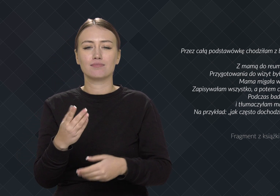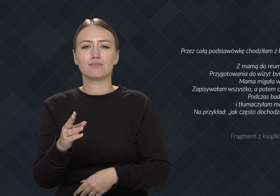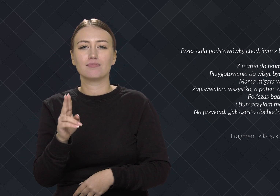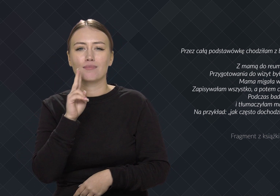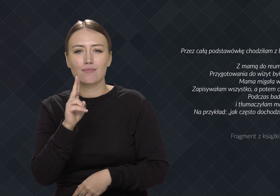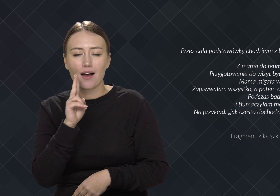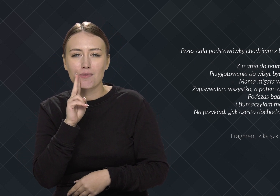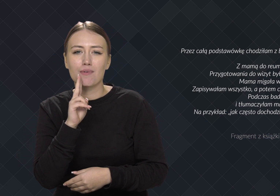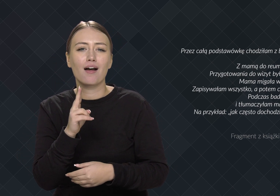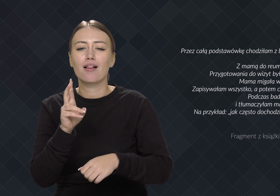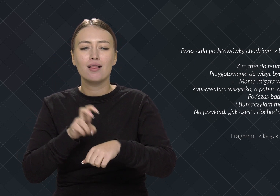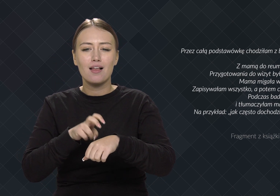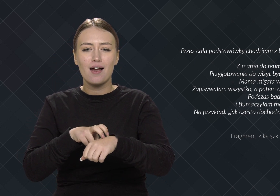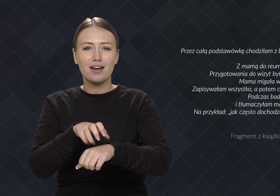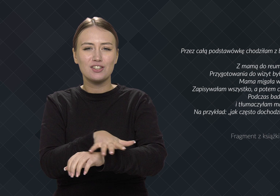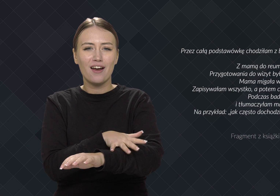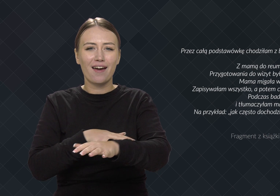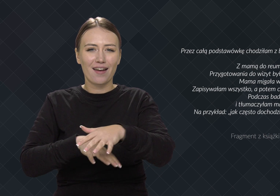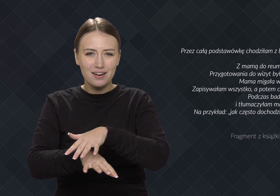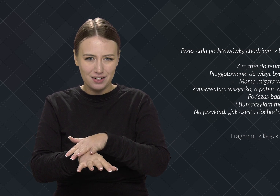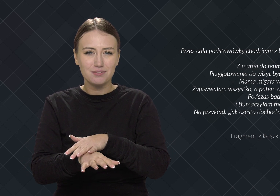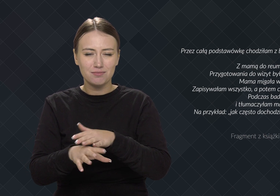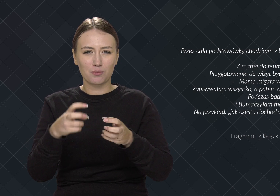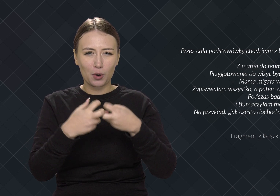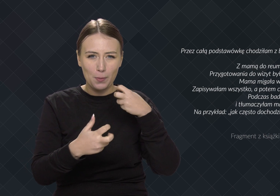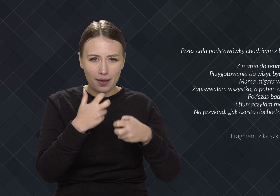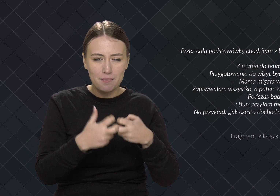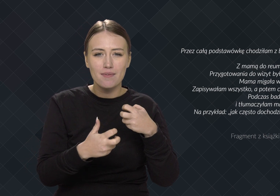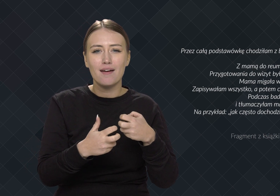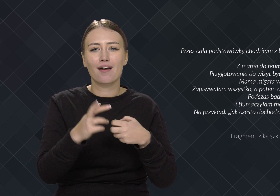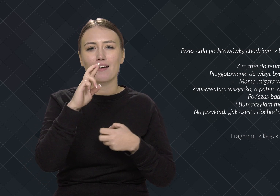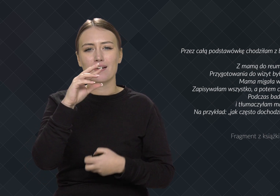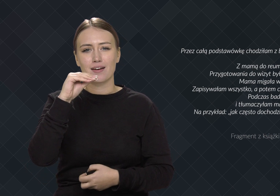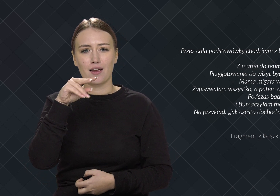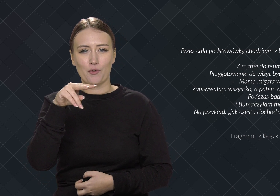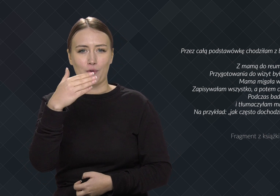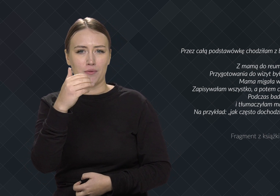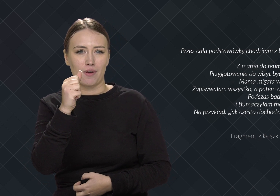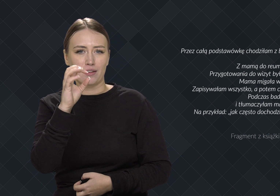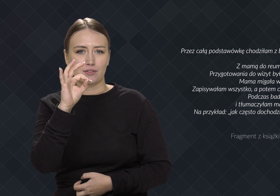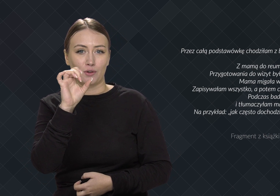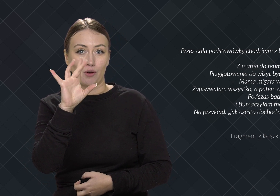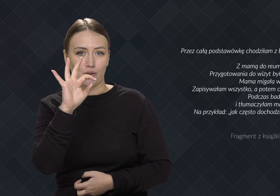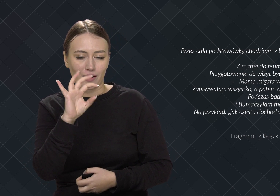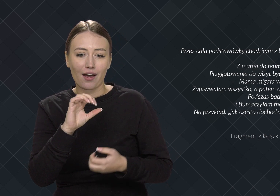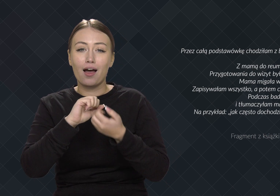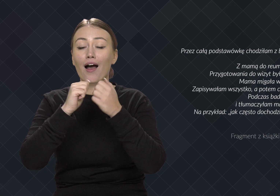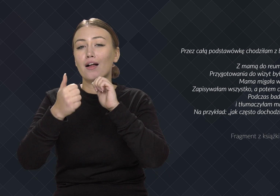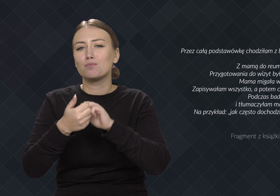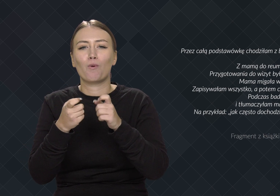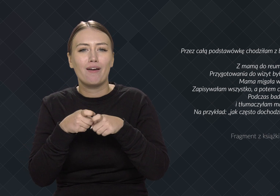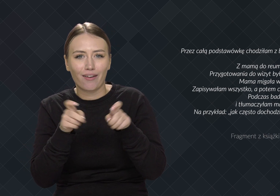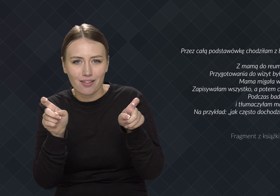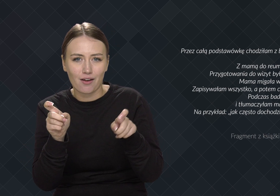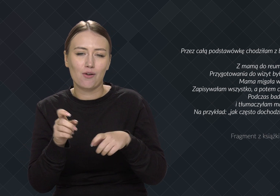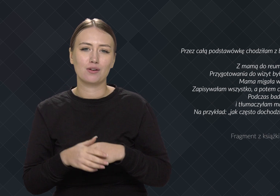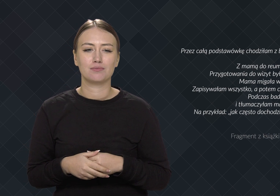With my mom to the rheumatologist and gynecologist.